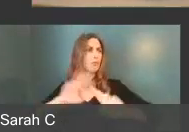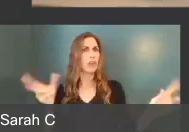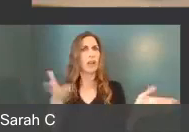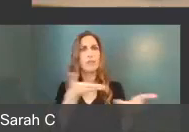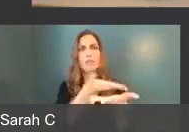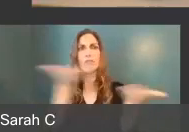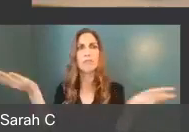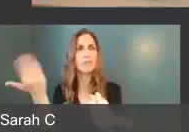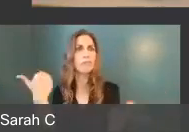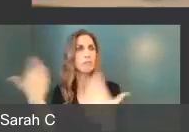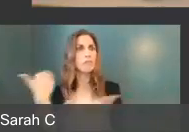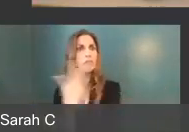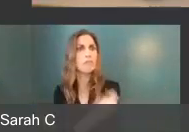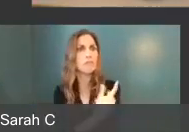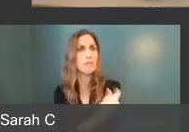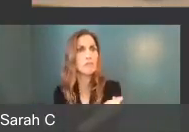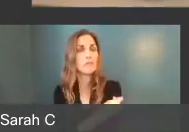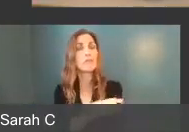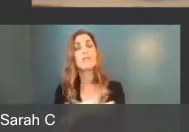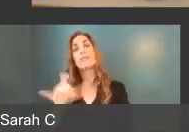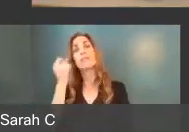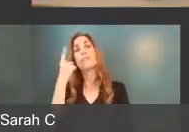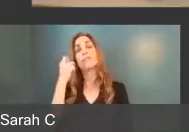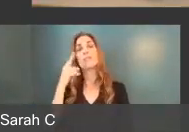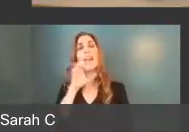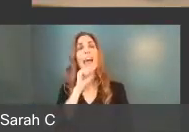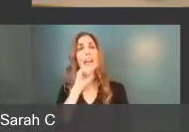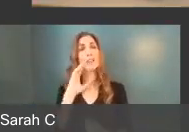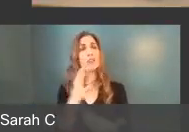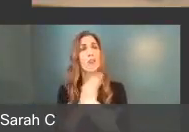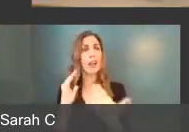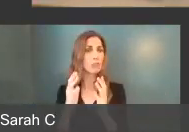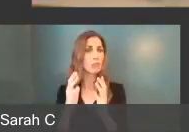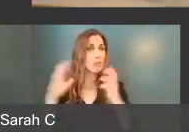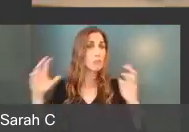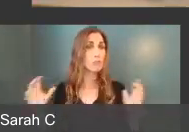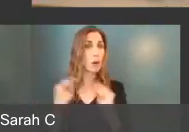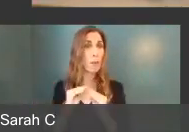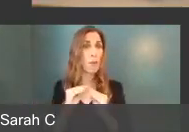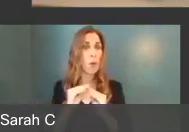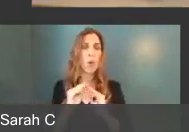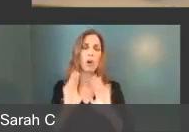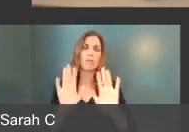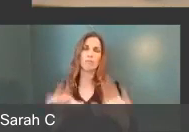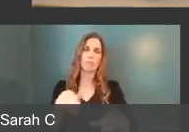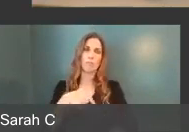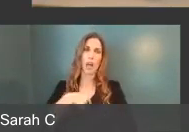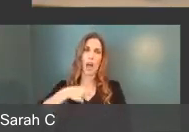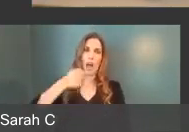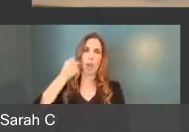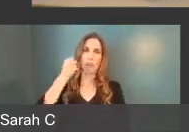And in terms of opening up the age range, I certainly understand why that is being done